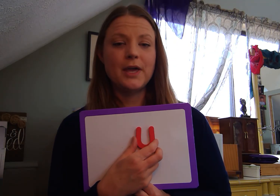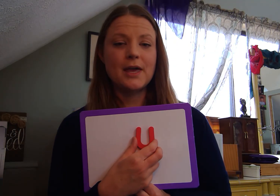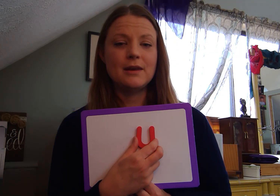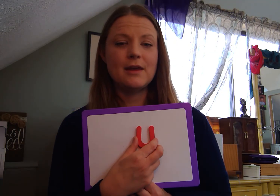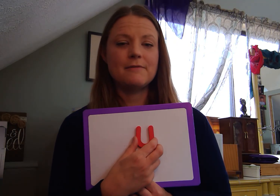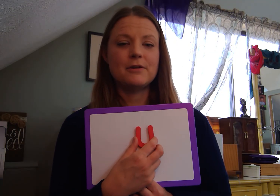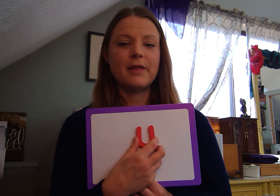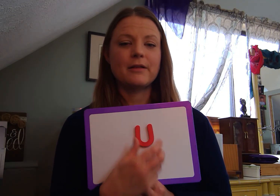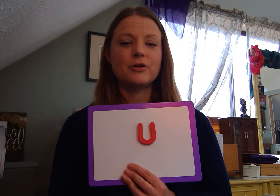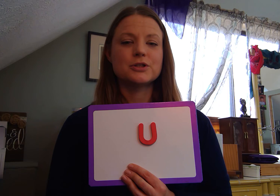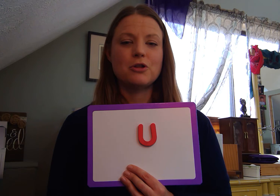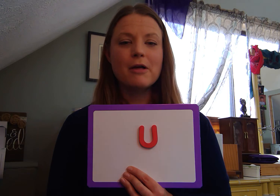"U" again I feel like looks a lot